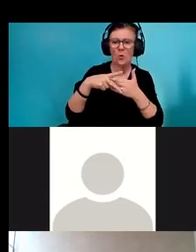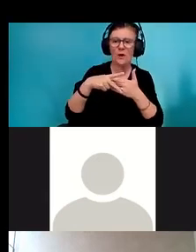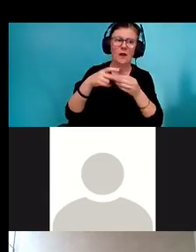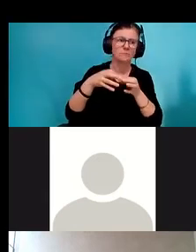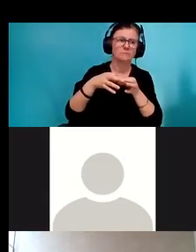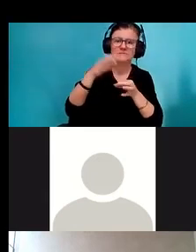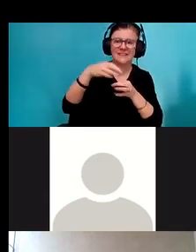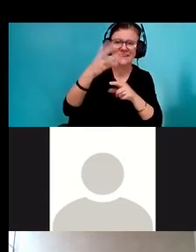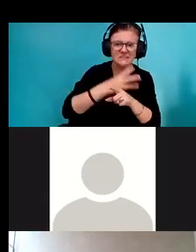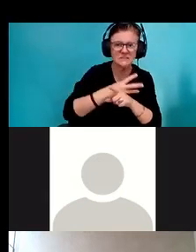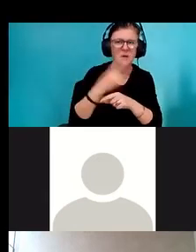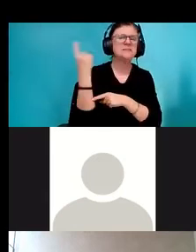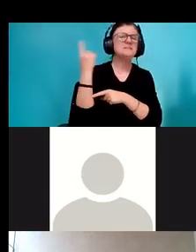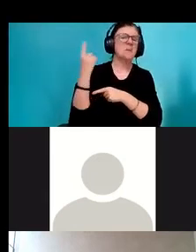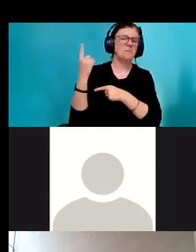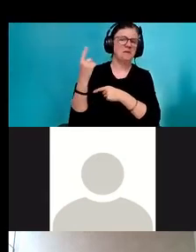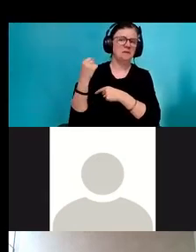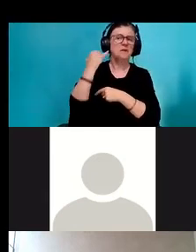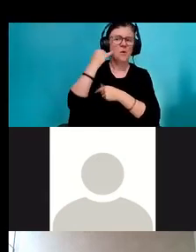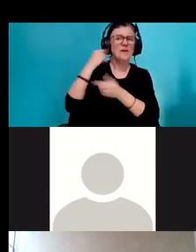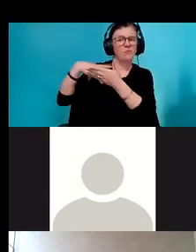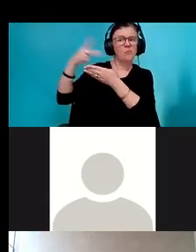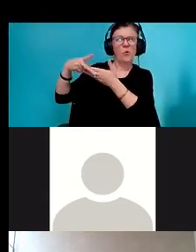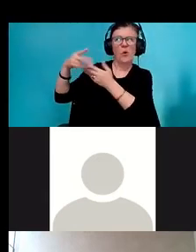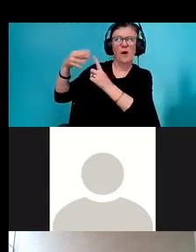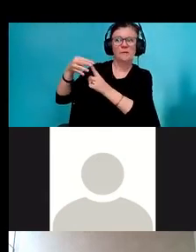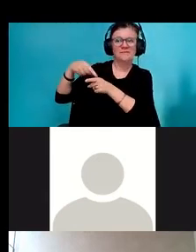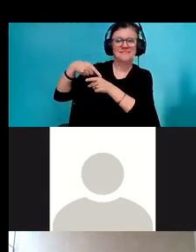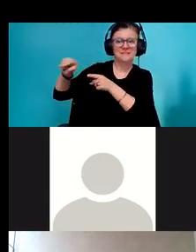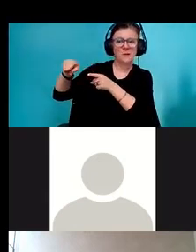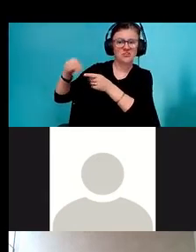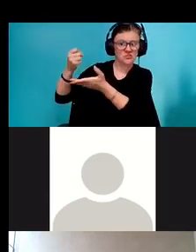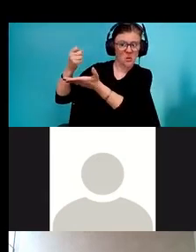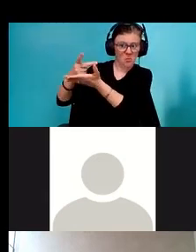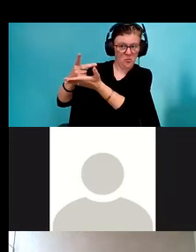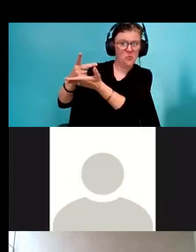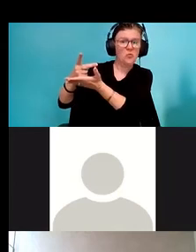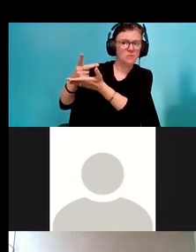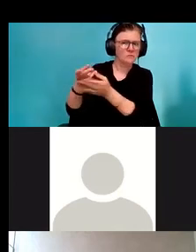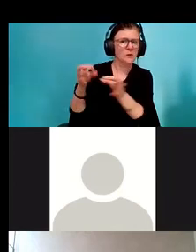about what has been approved, in order to help you adapt to those challenges.